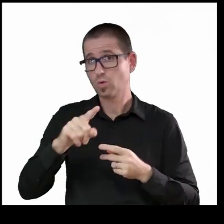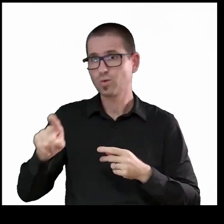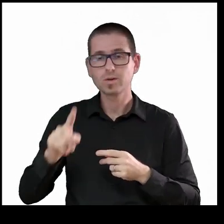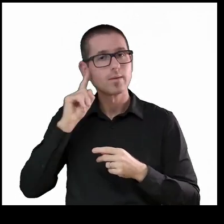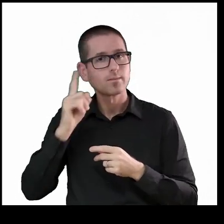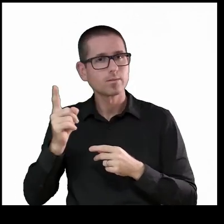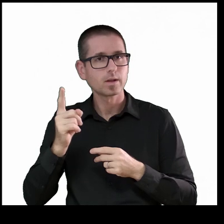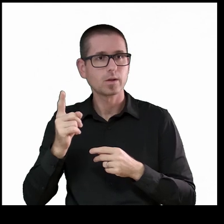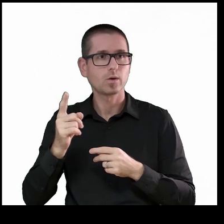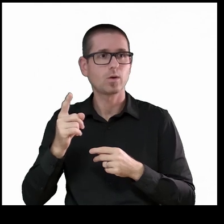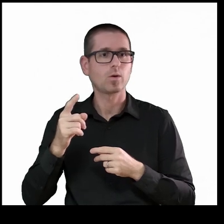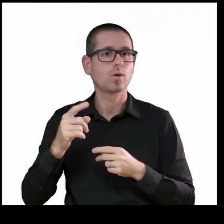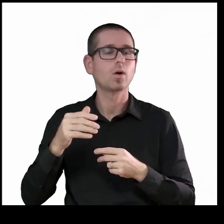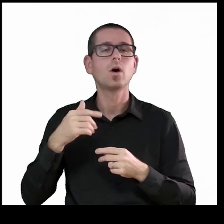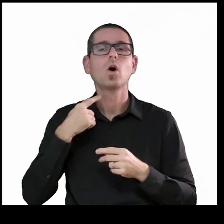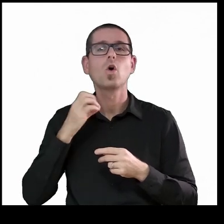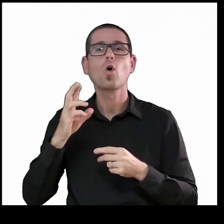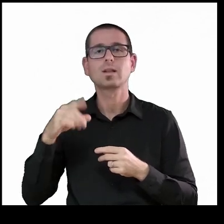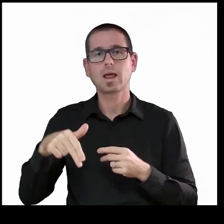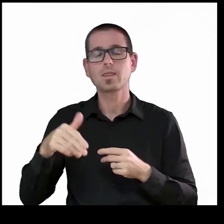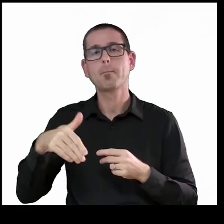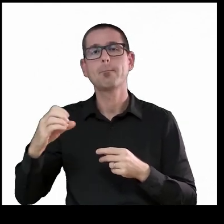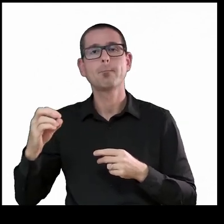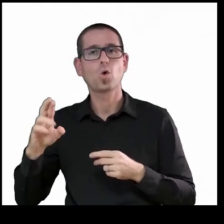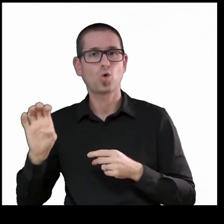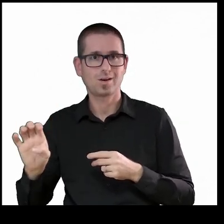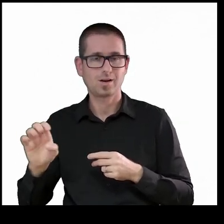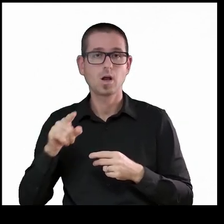Moore, Gordon Moore, and he